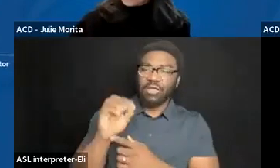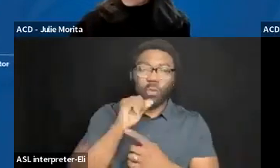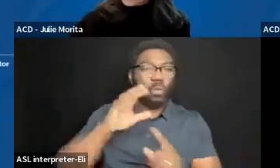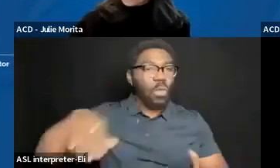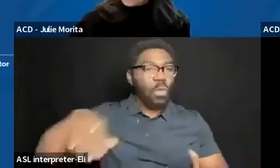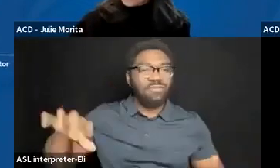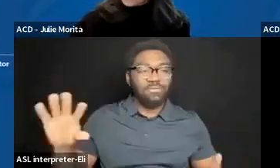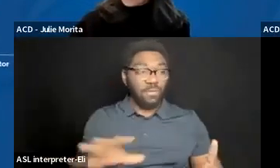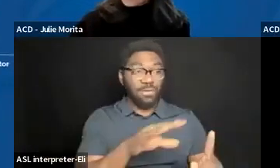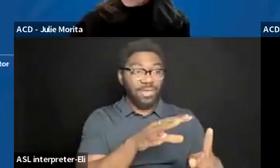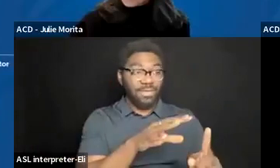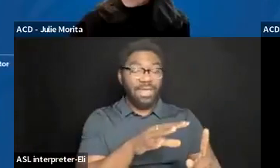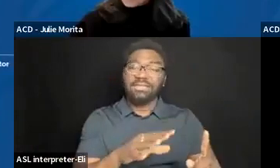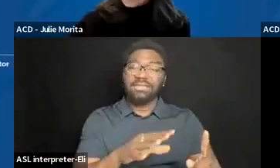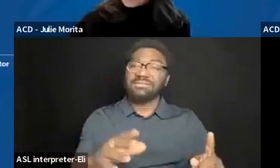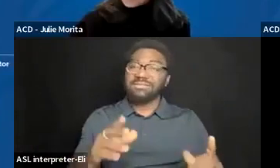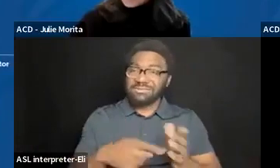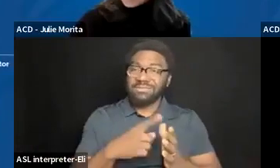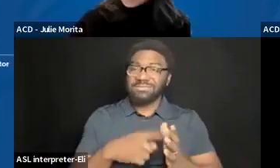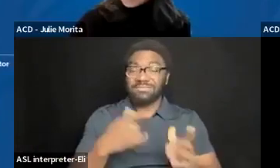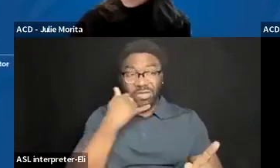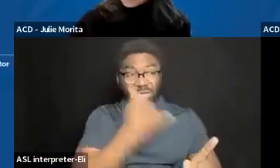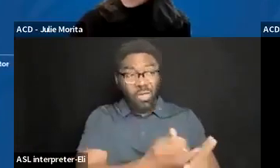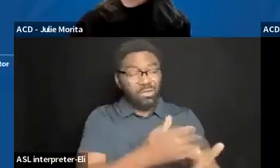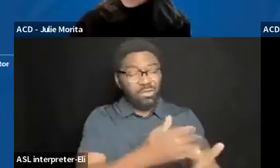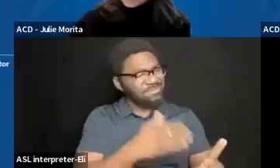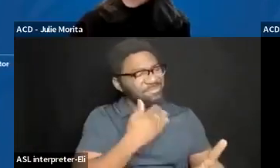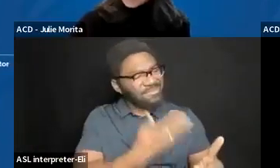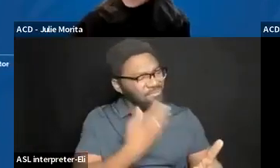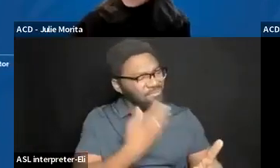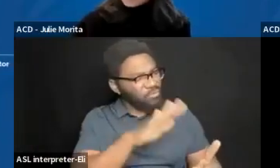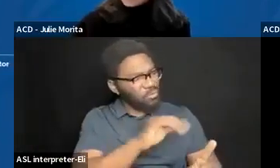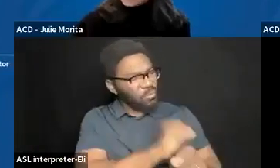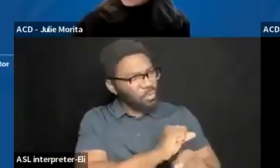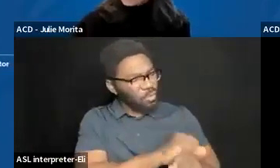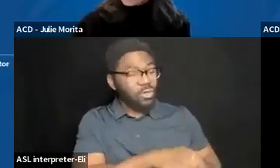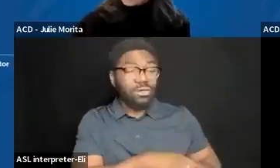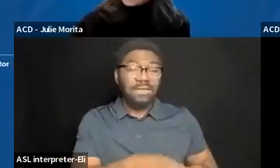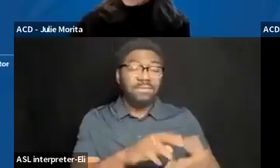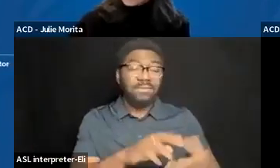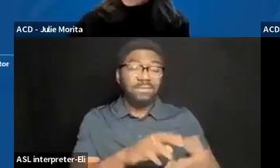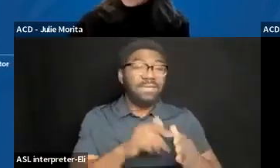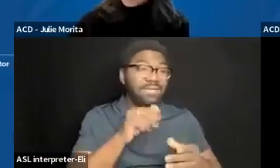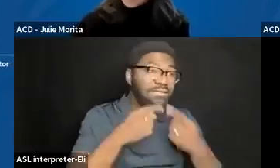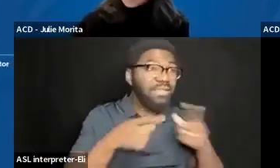It didn't necessarily make the byline of a publication, but I saw you, I saw you in that work.